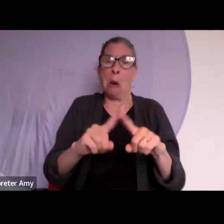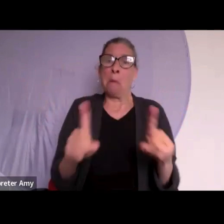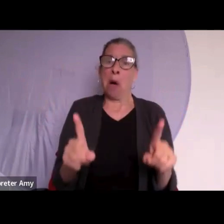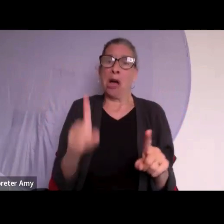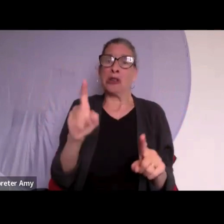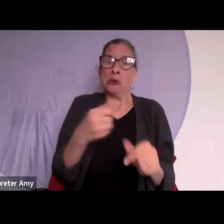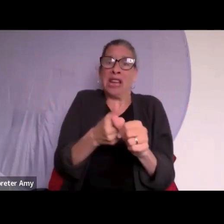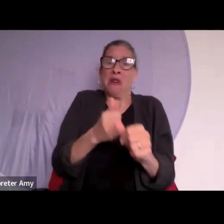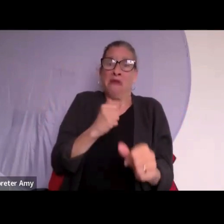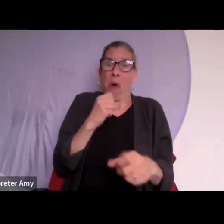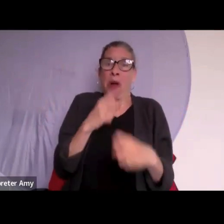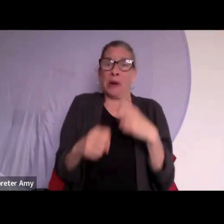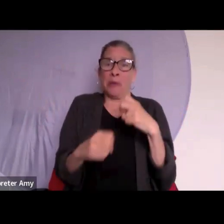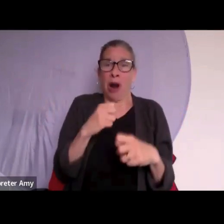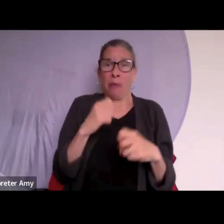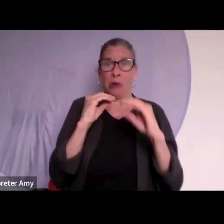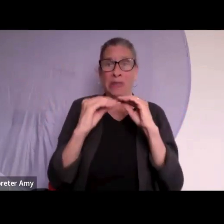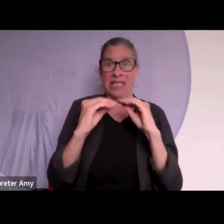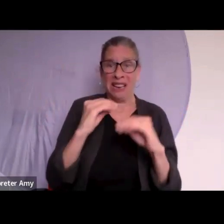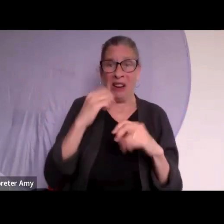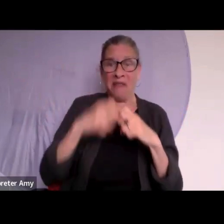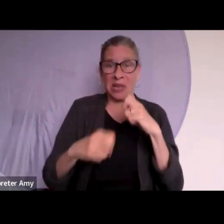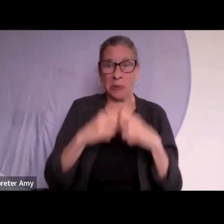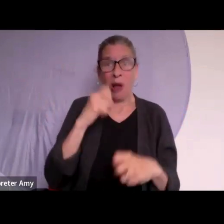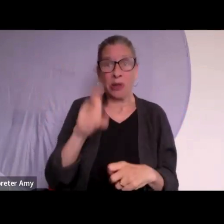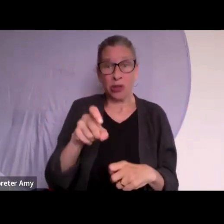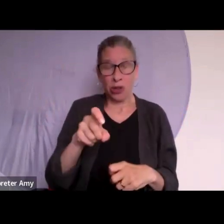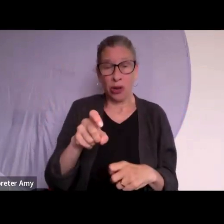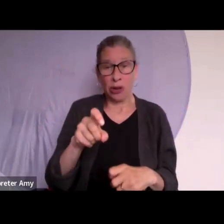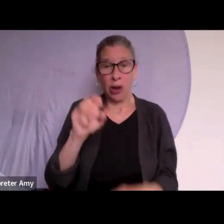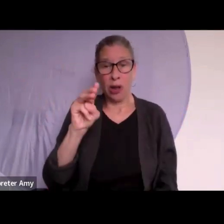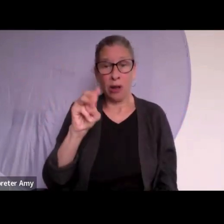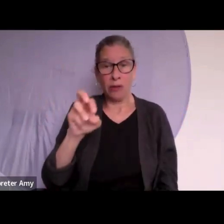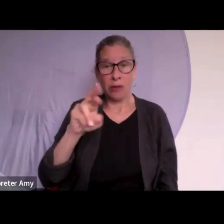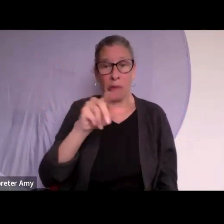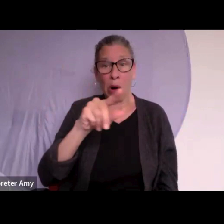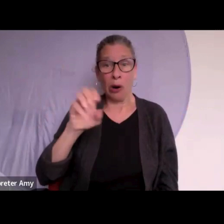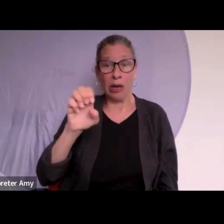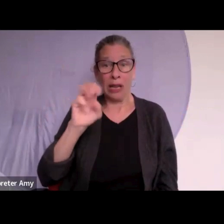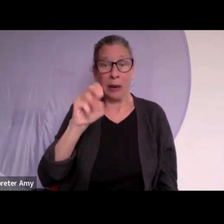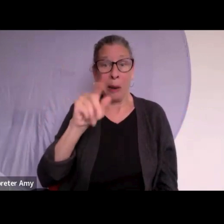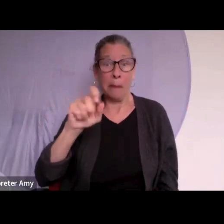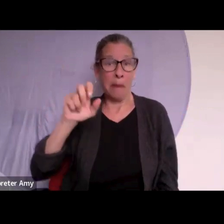need to be done to correct, to make sure that, not just for Marlee Matlin because she's an Academy Award winning star, but